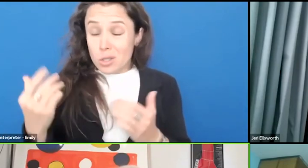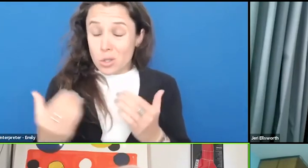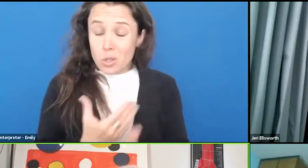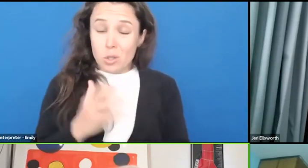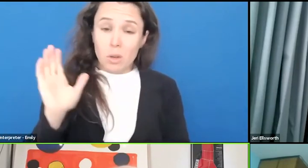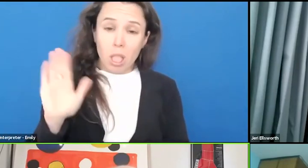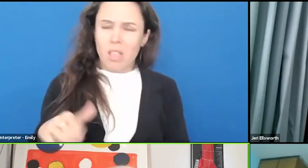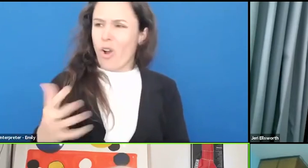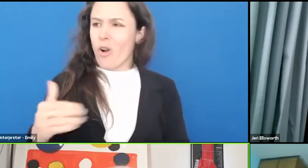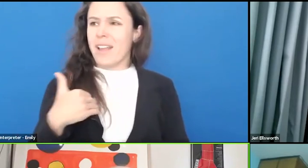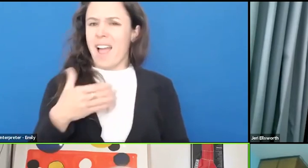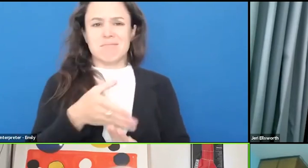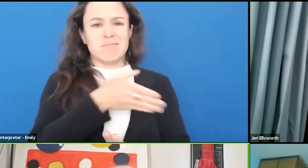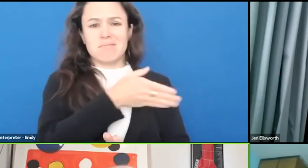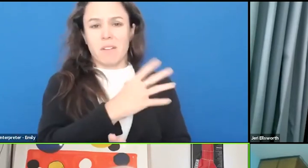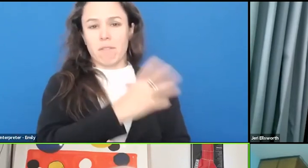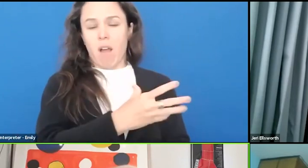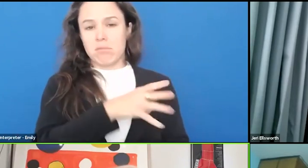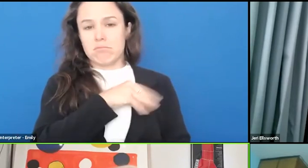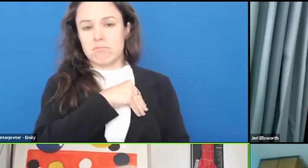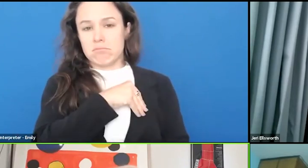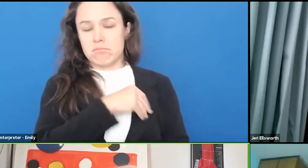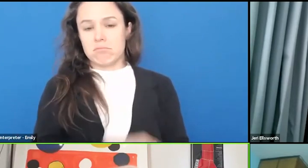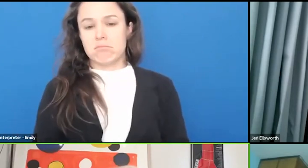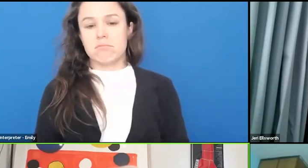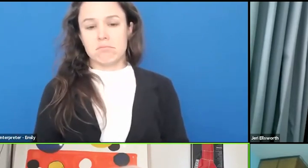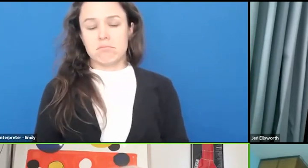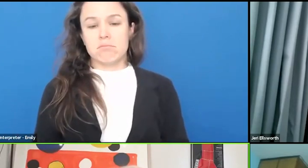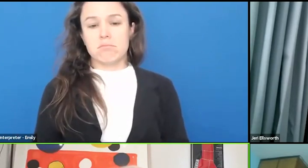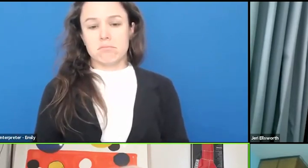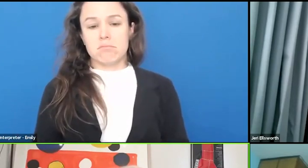existing thing works just fine for them. So I think that-- I don't think it's a black